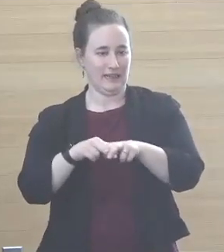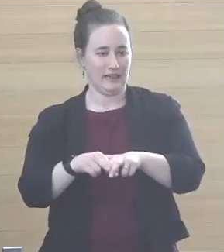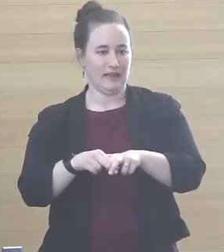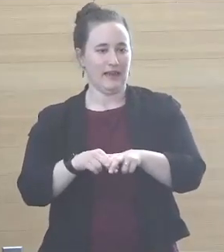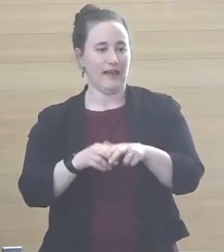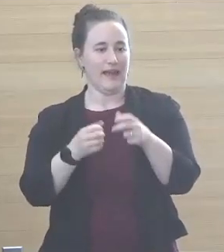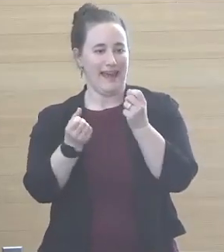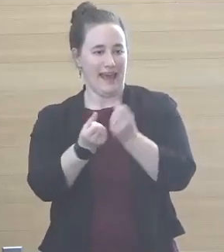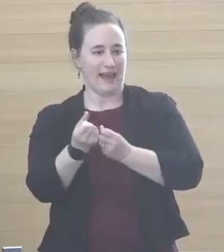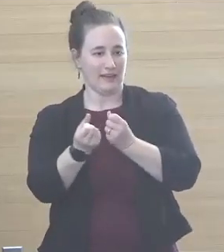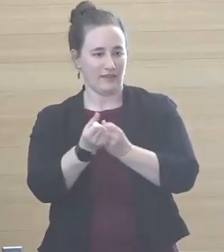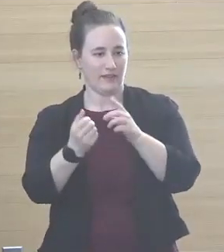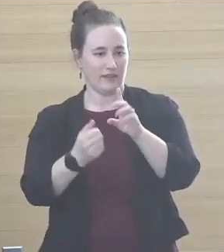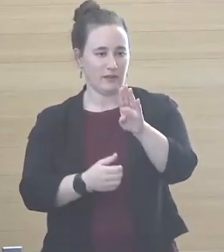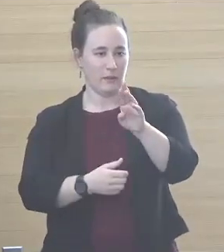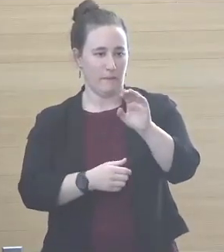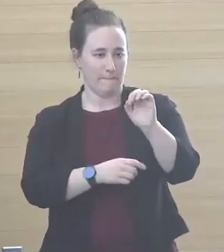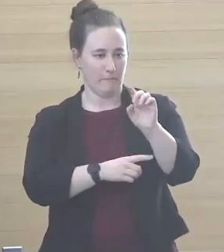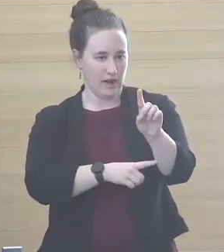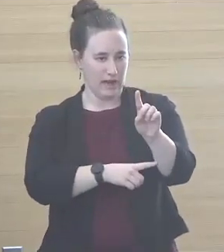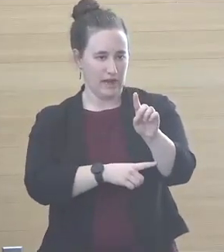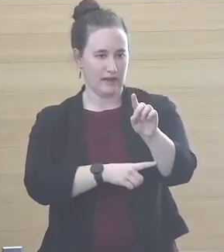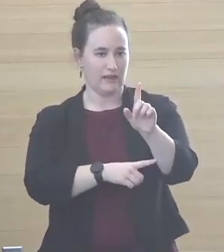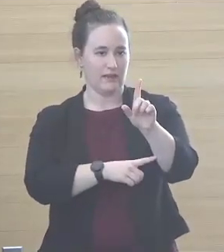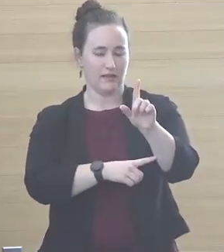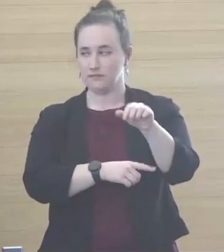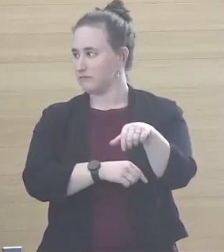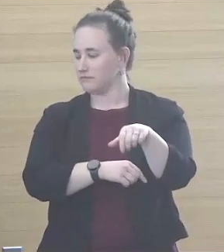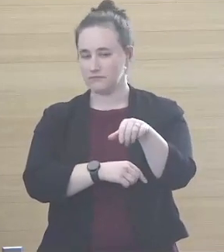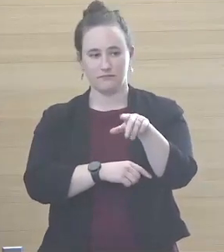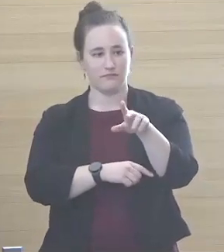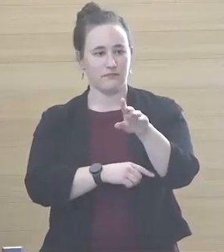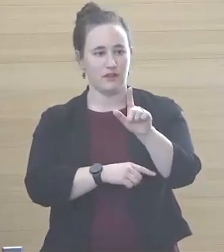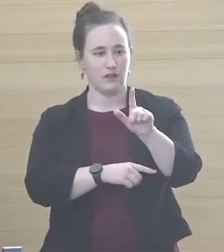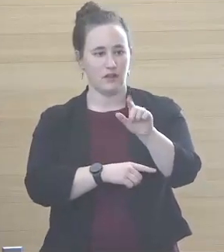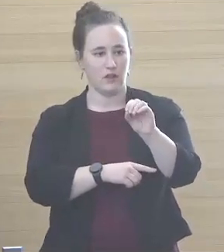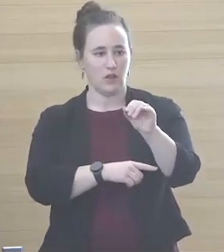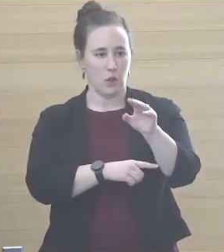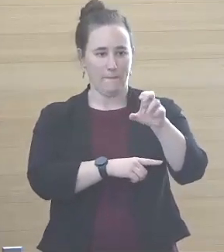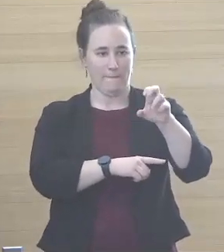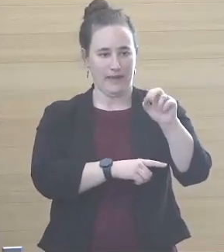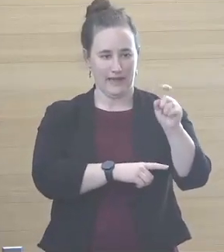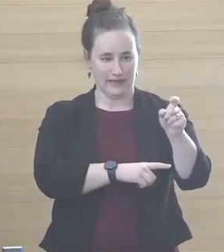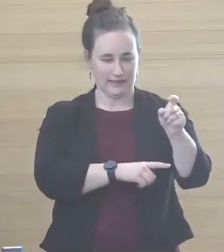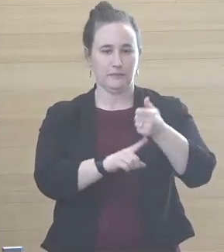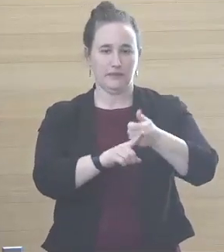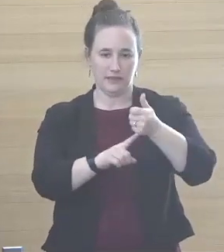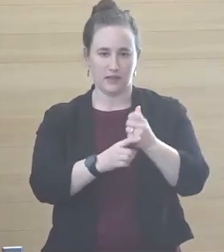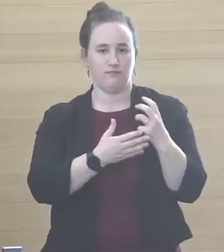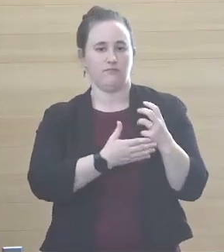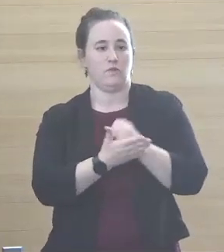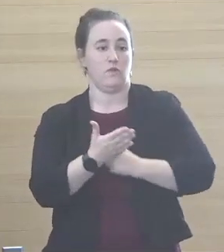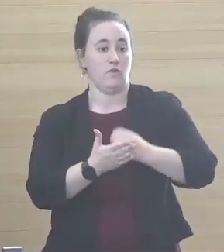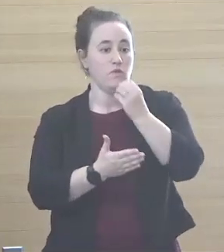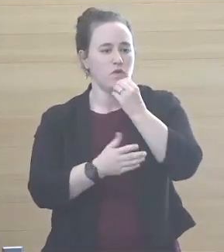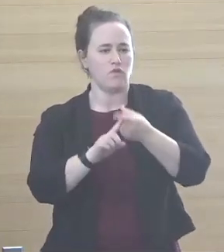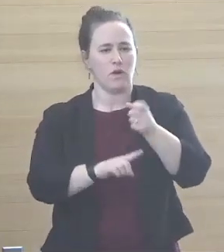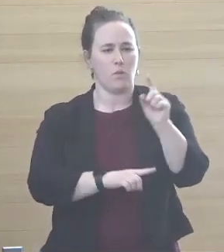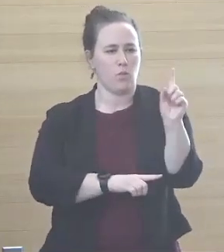to provide food to protesters. A the Green Party, the Republican Party, the Black Panther Party,